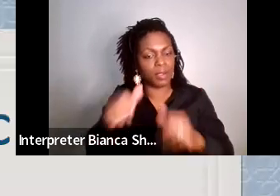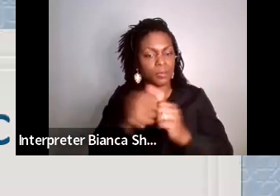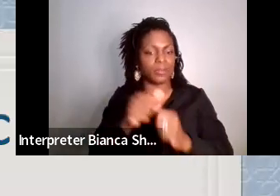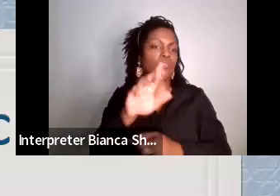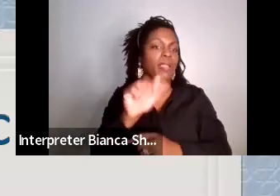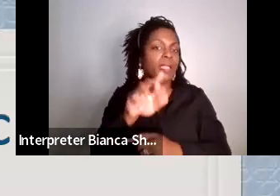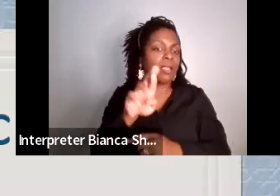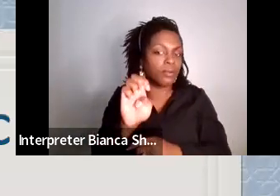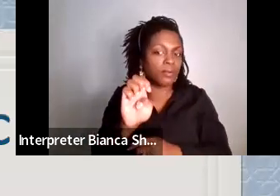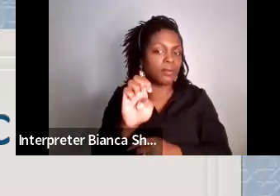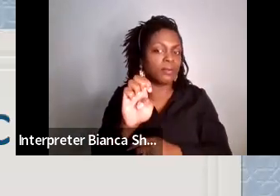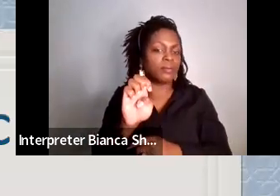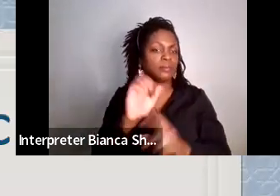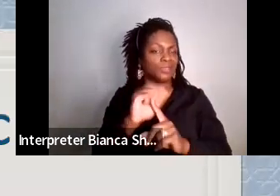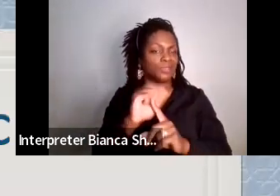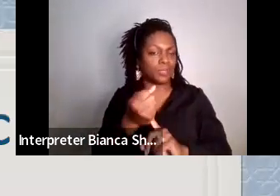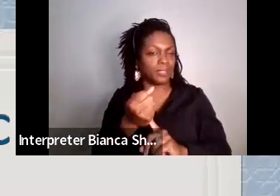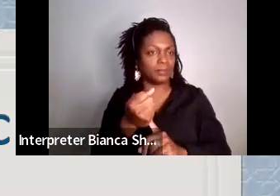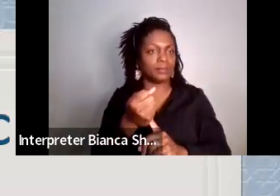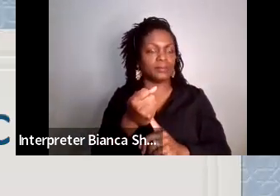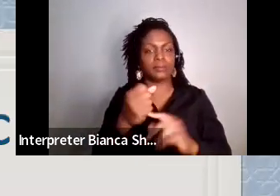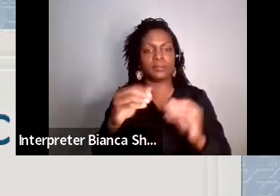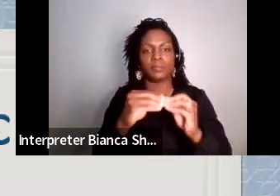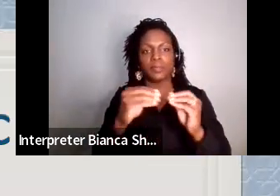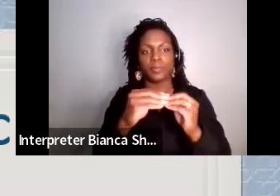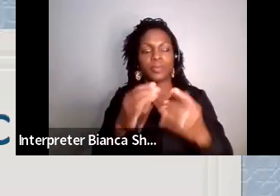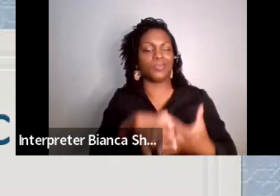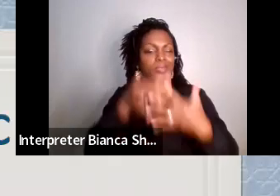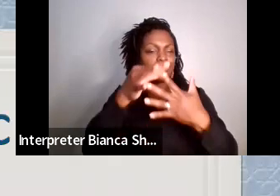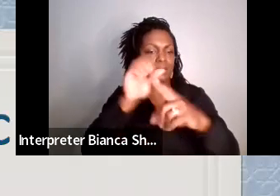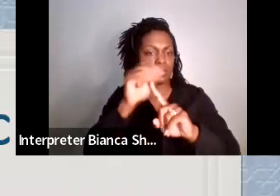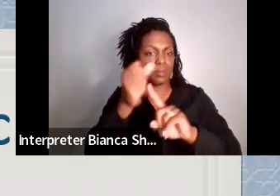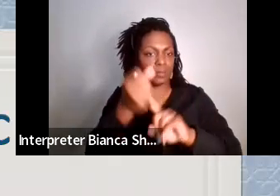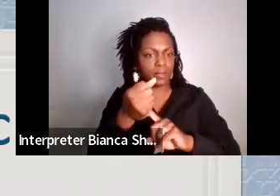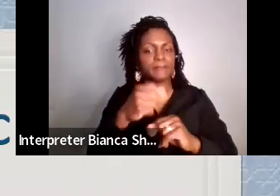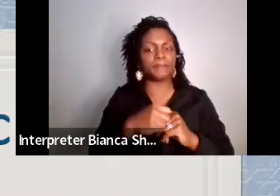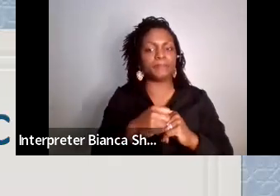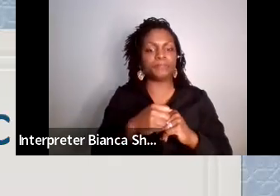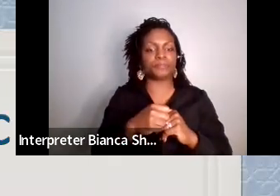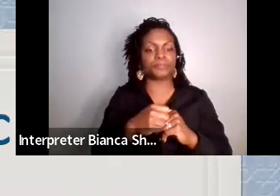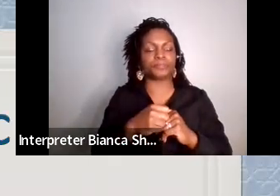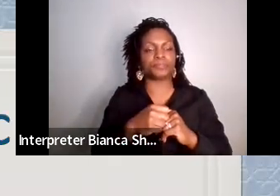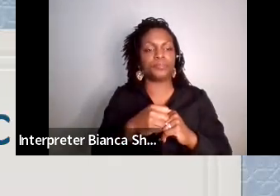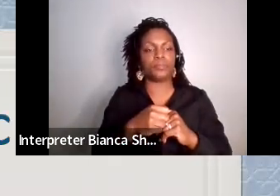Or, you know, a much more unique situation. as an affiliate member of parent.